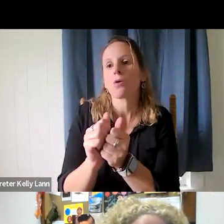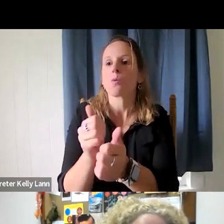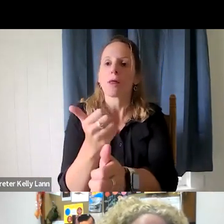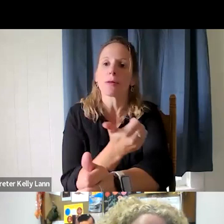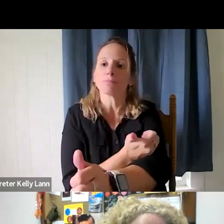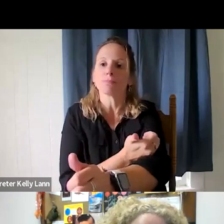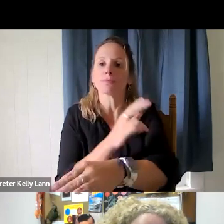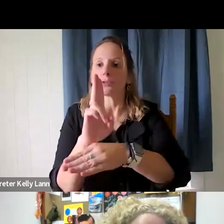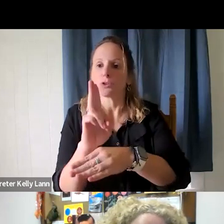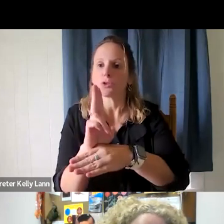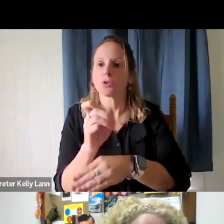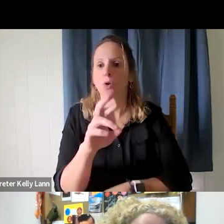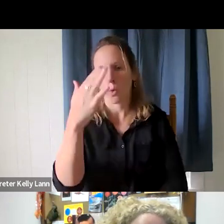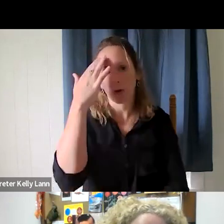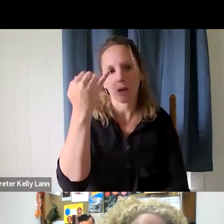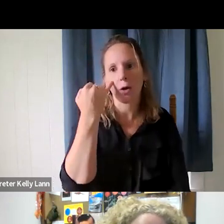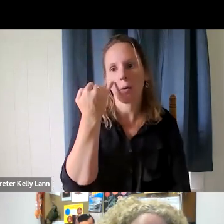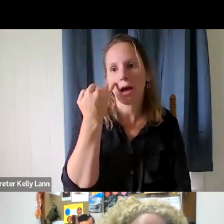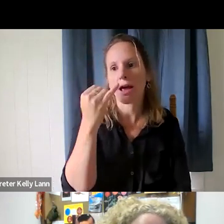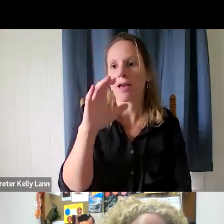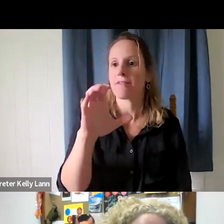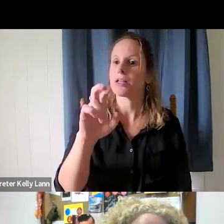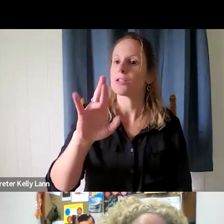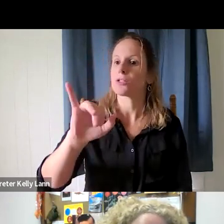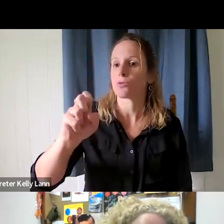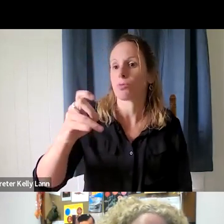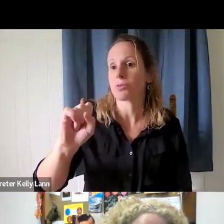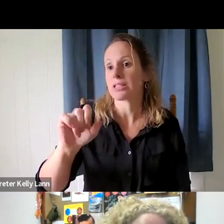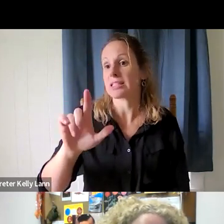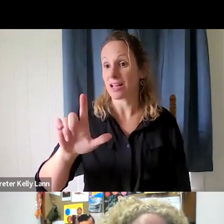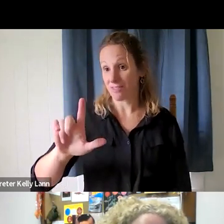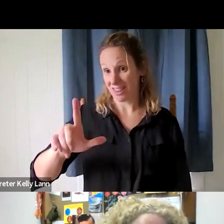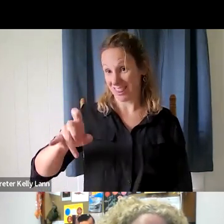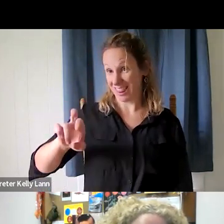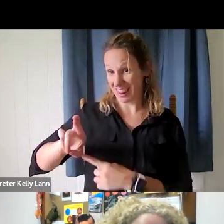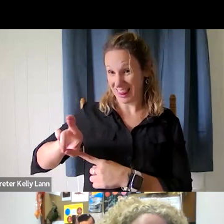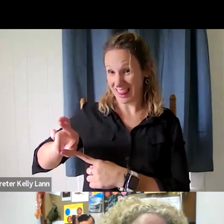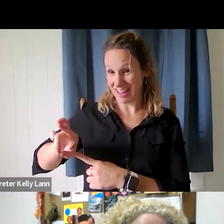or you know, let's say cirrhosis of the liver, right? We see that. So the question is it possible